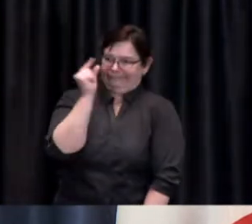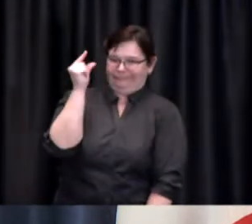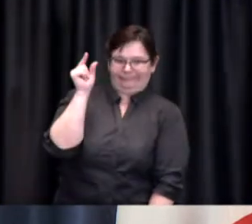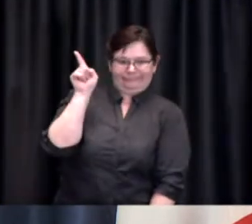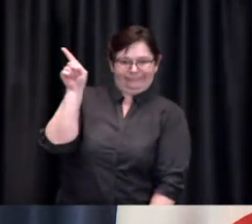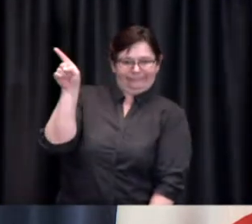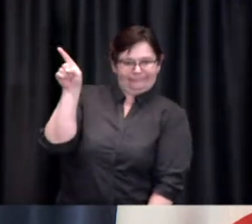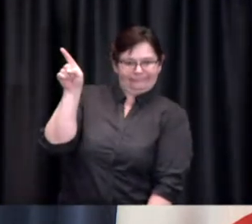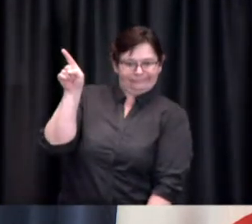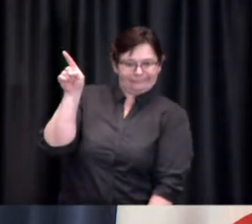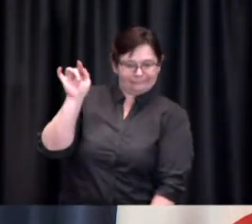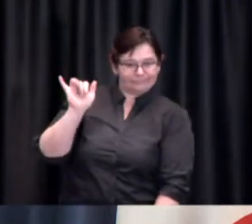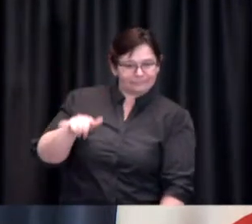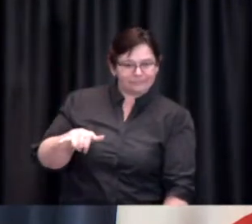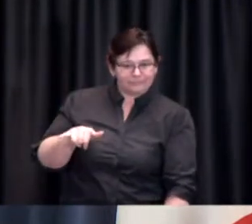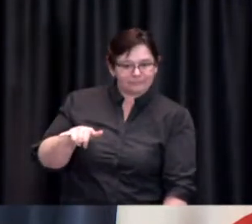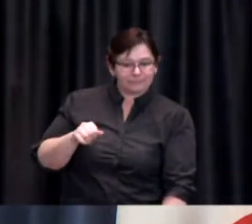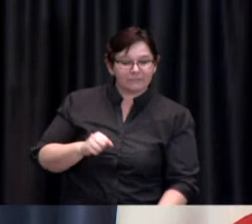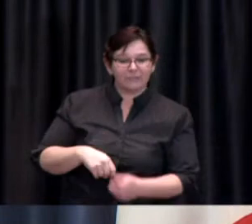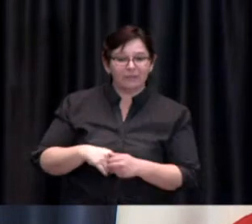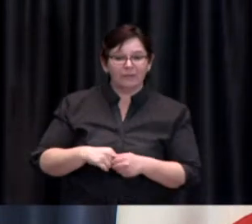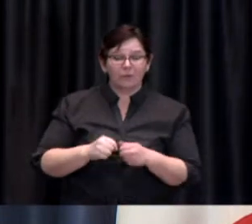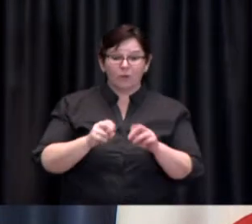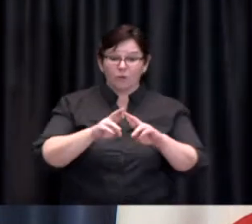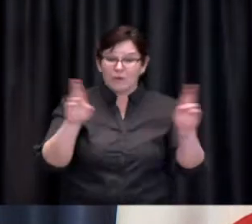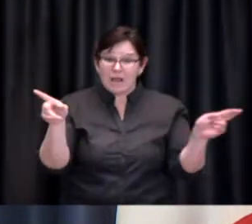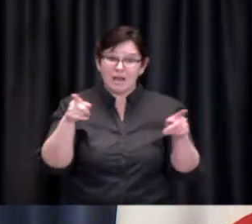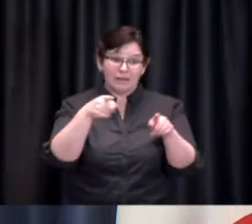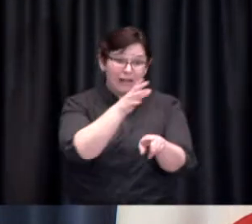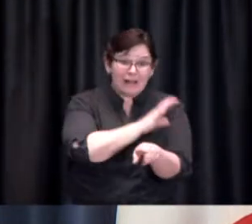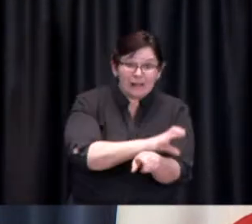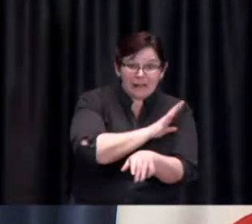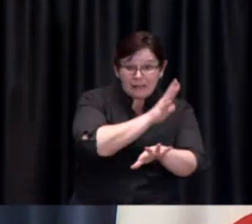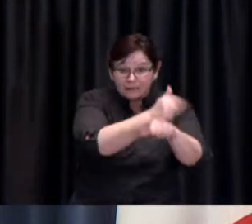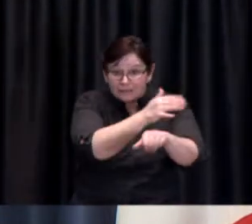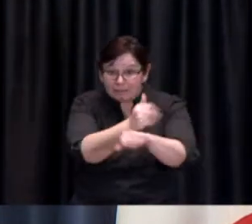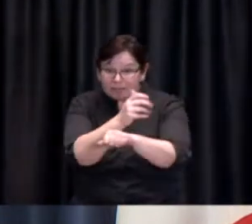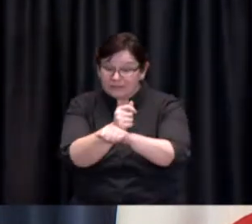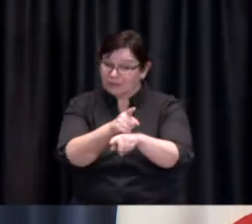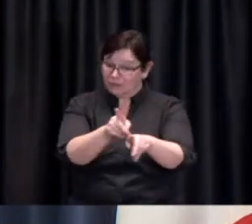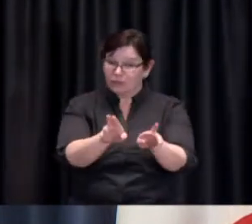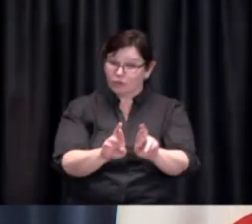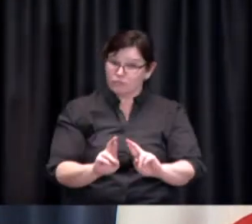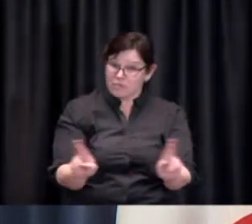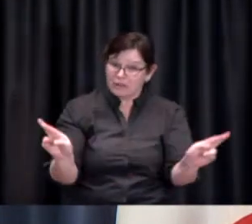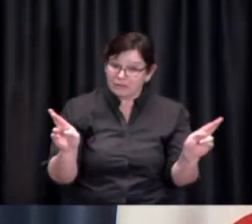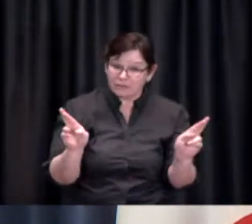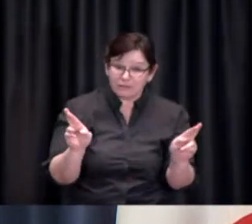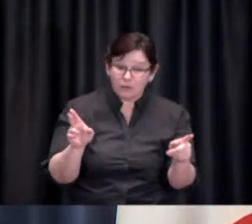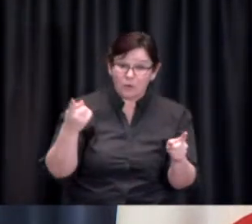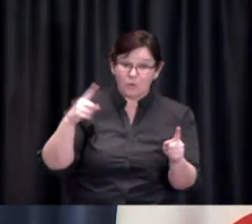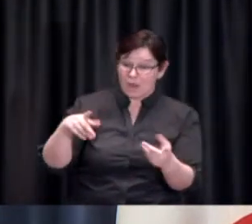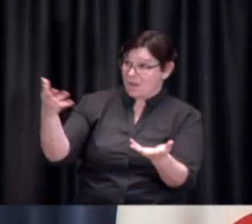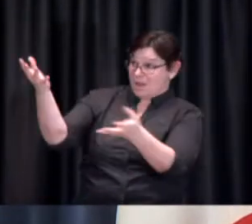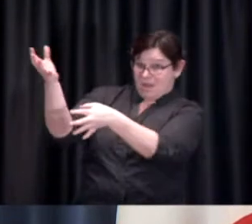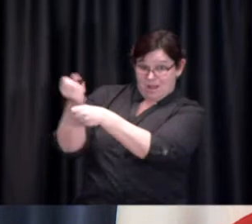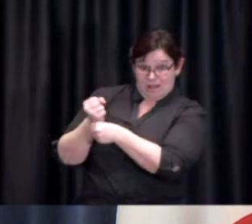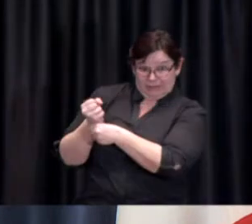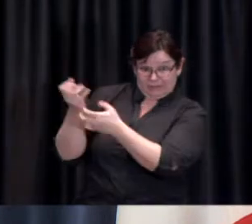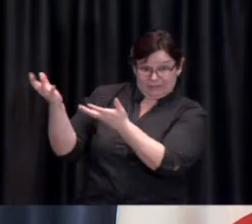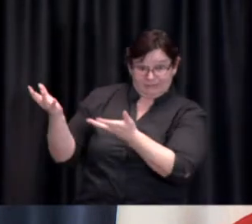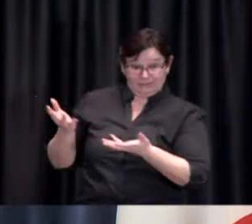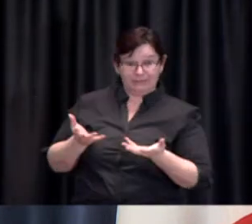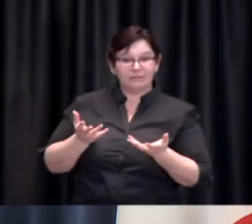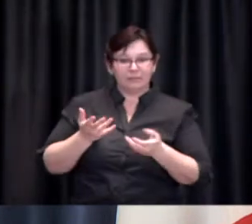particularly in those mass immunization clinics we expect that the delivery will over time as vaccine supply